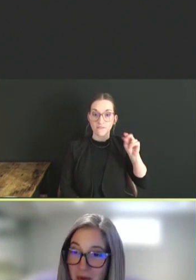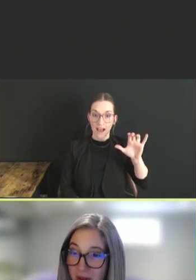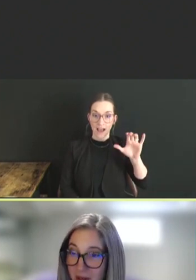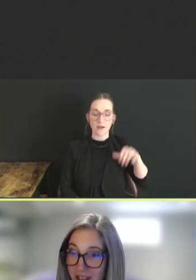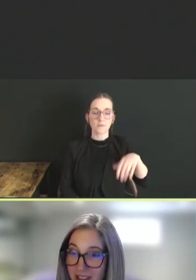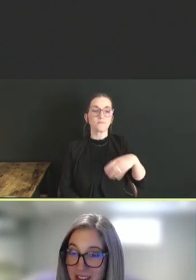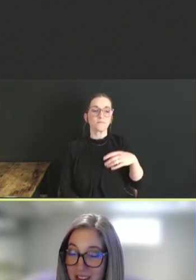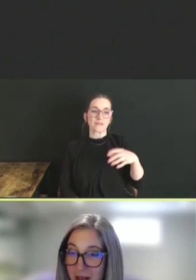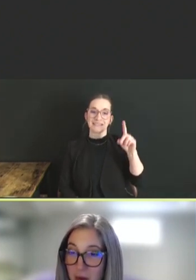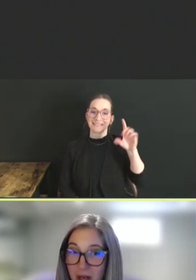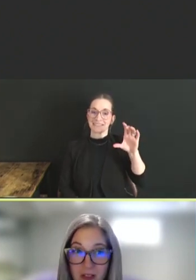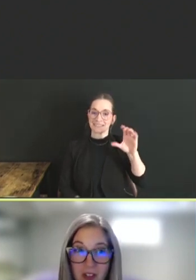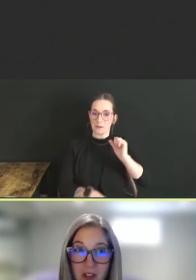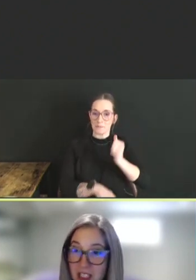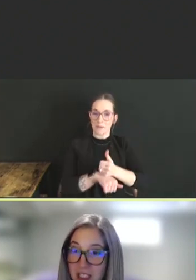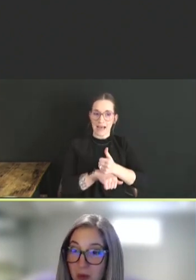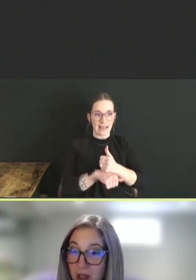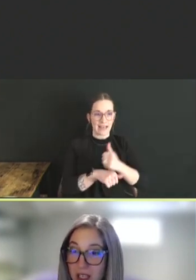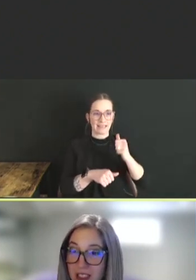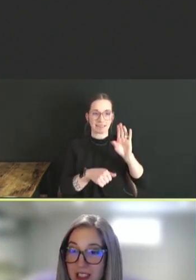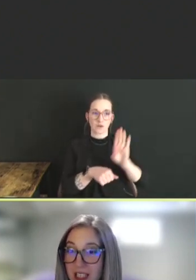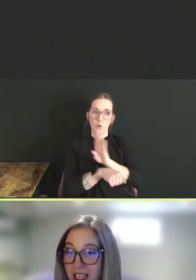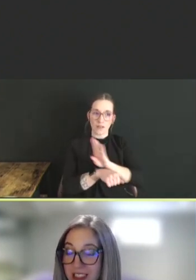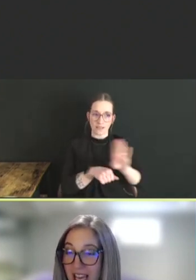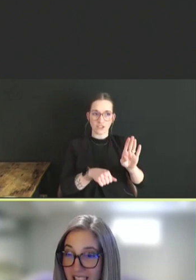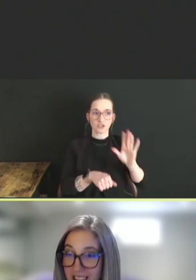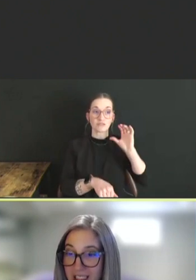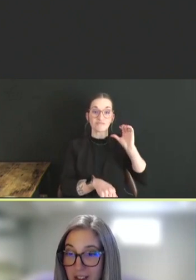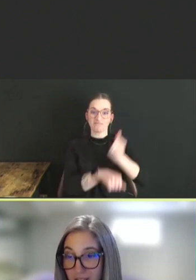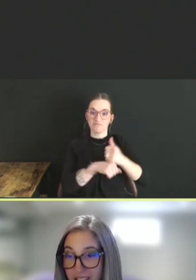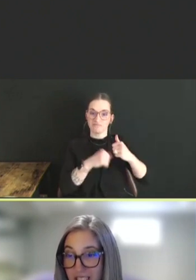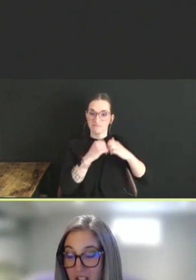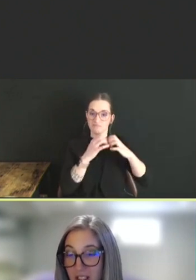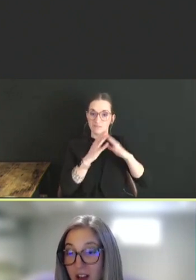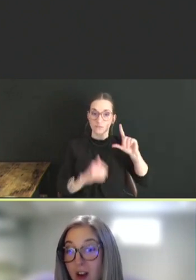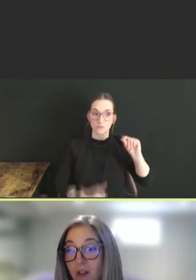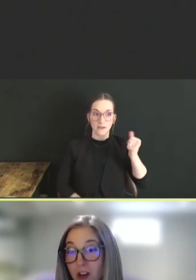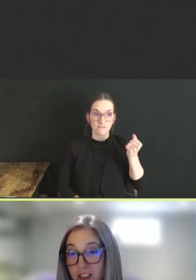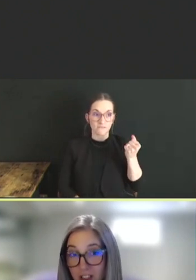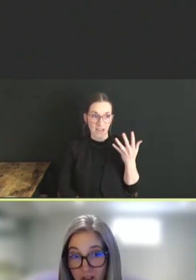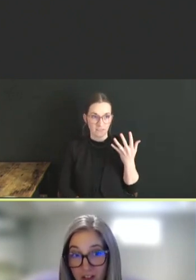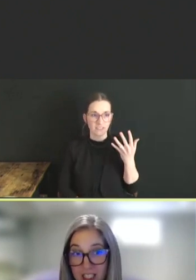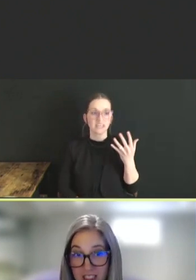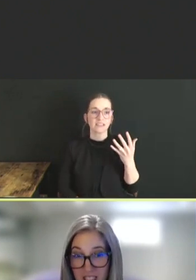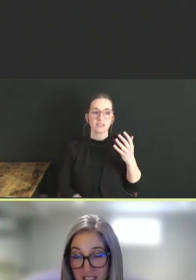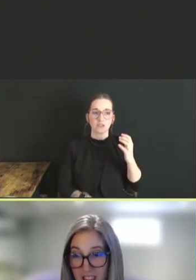been around since about 2015, working to enhance access and utilization for adult vaccines.